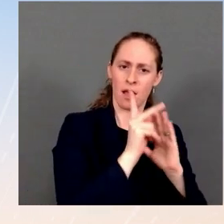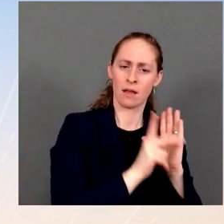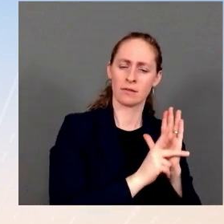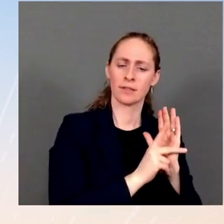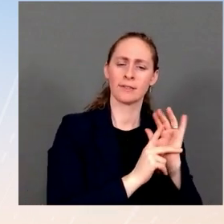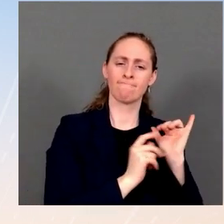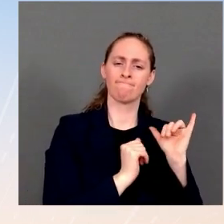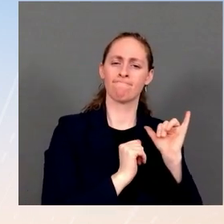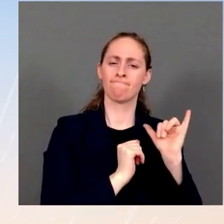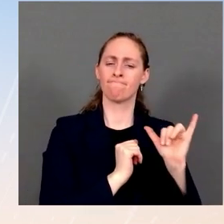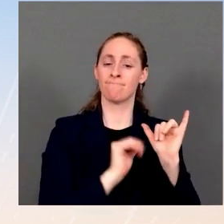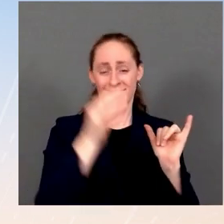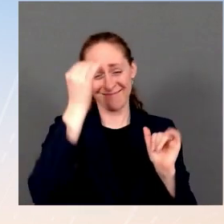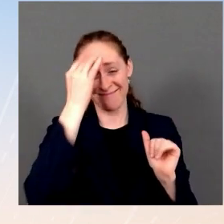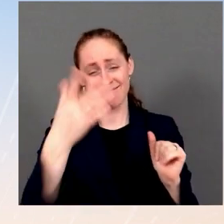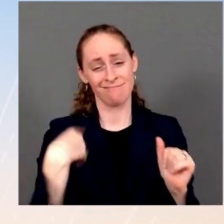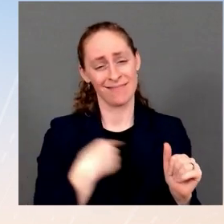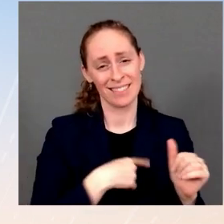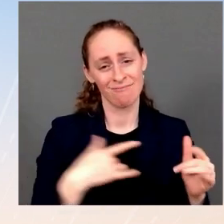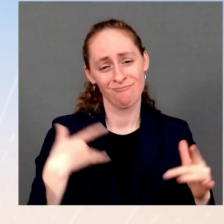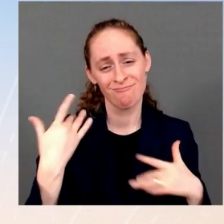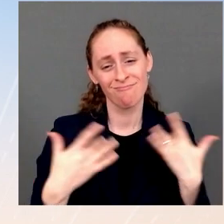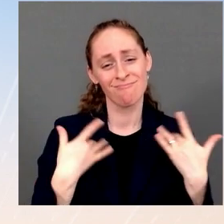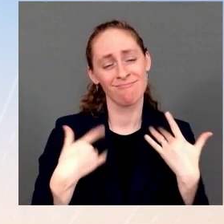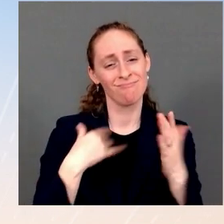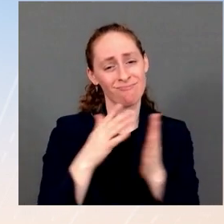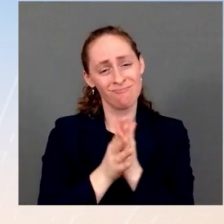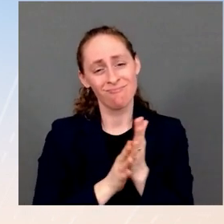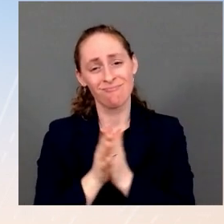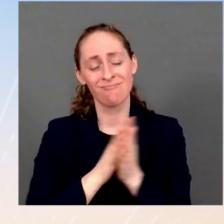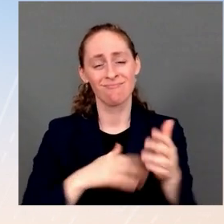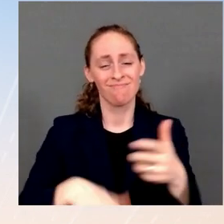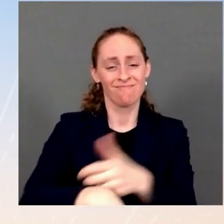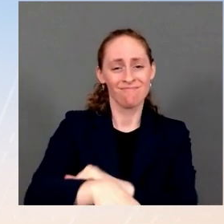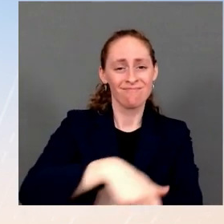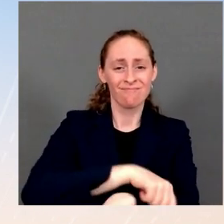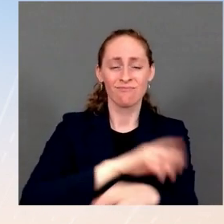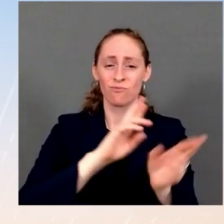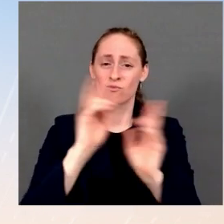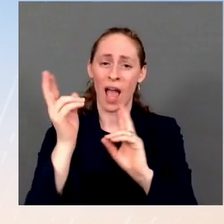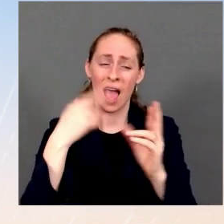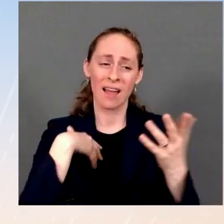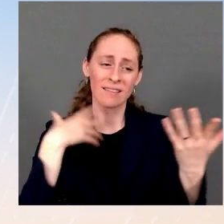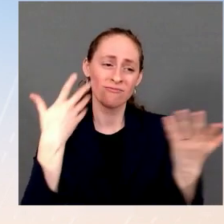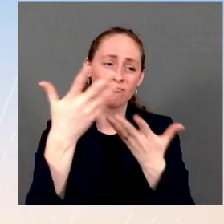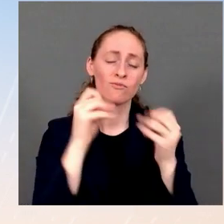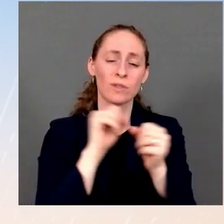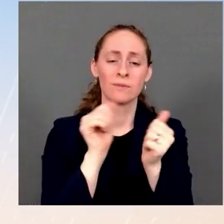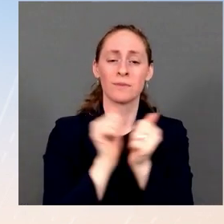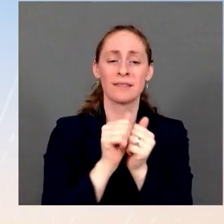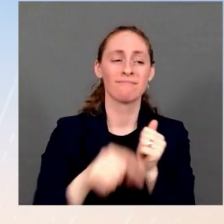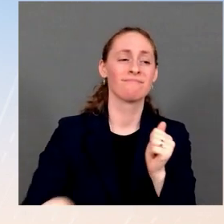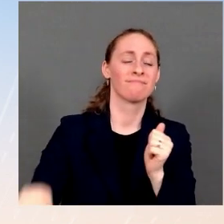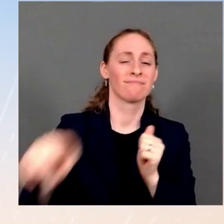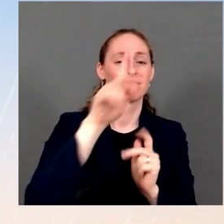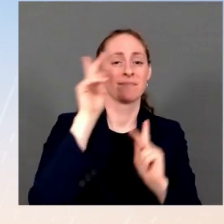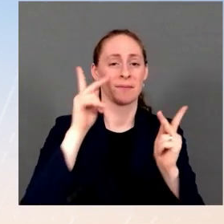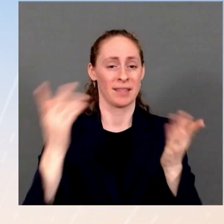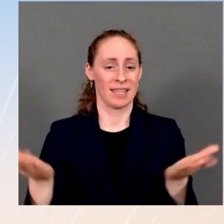which is to be partners to the American people and oftentimes folks who have been left behind and looked over. So, we're grateful to be part of that work.